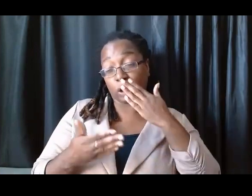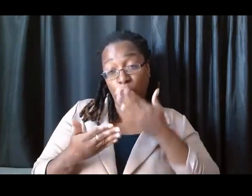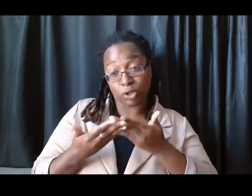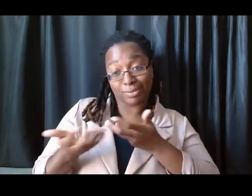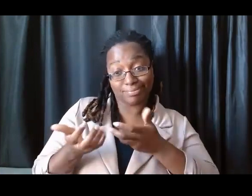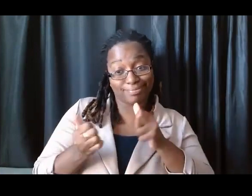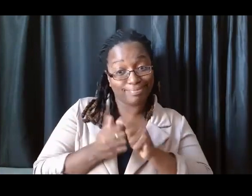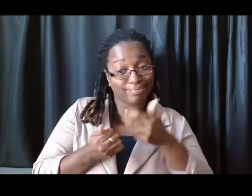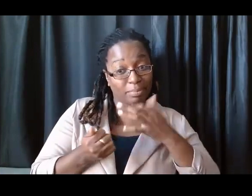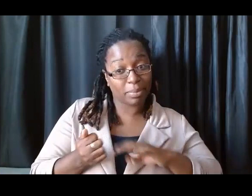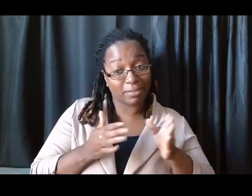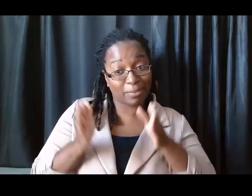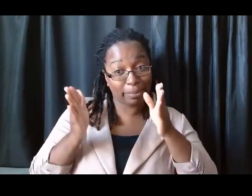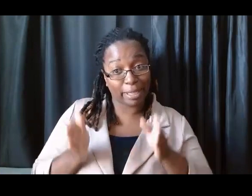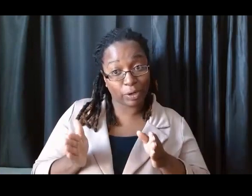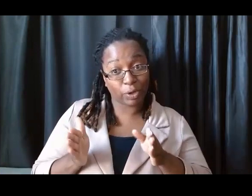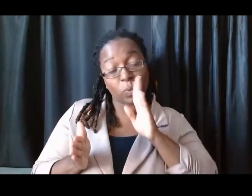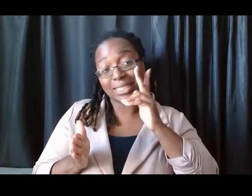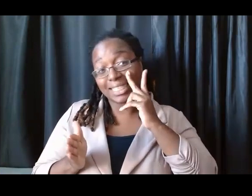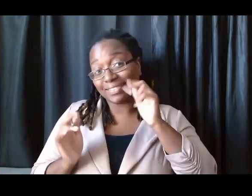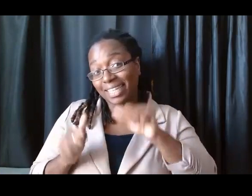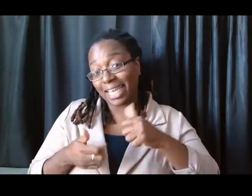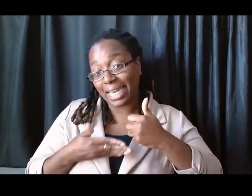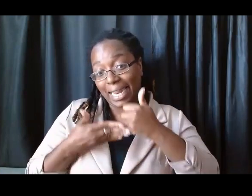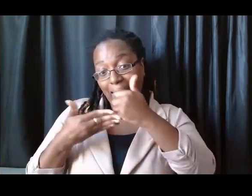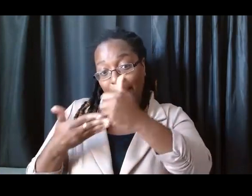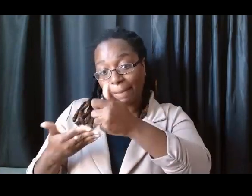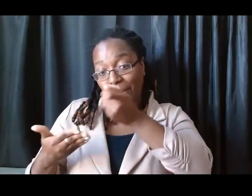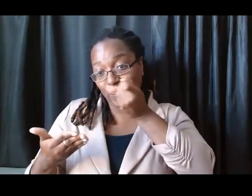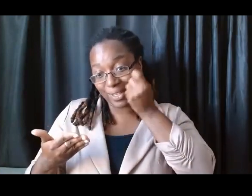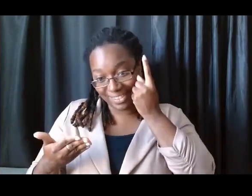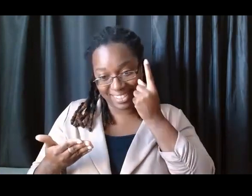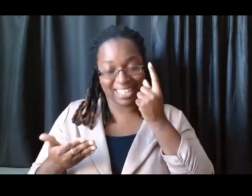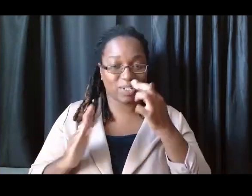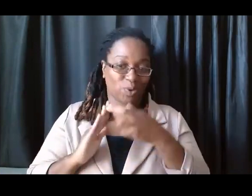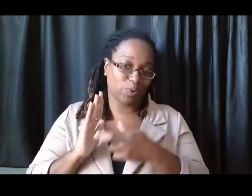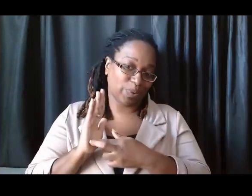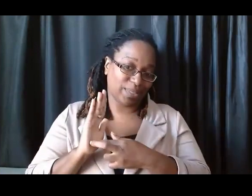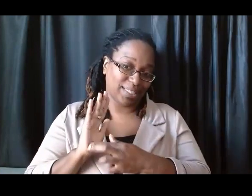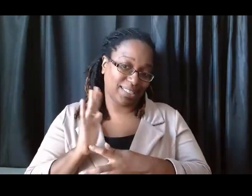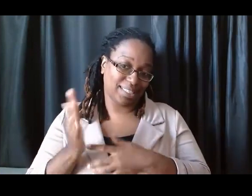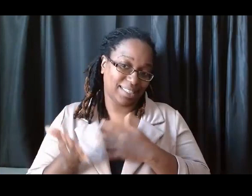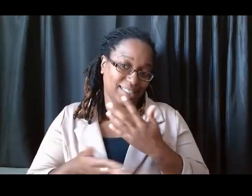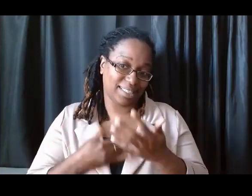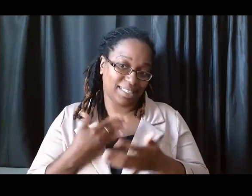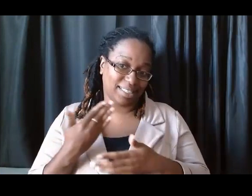to see if they could help you better understand what the rules are. So you're all playing from